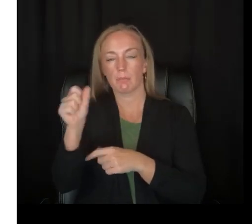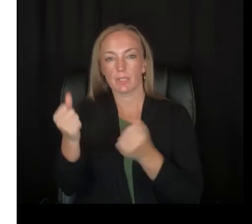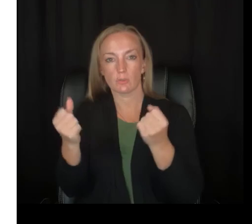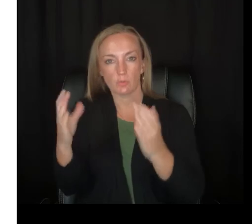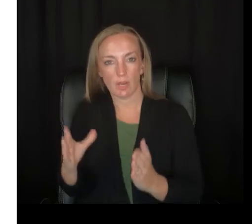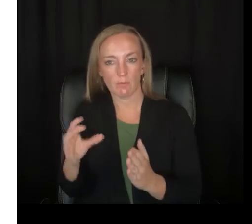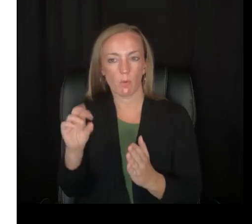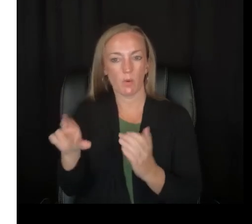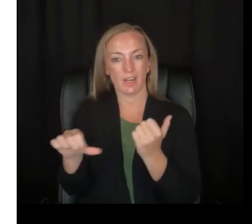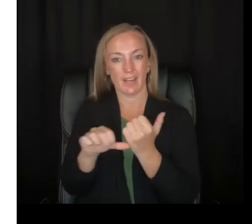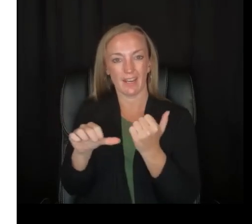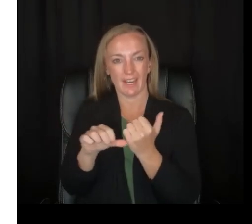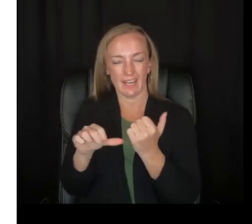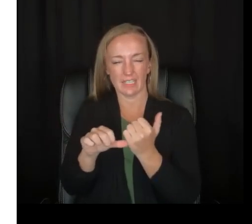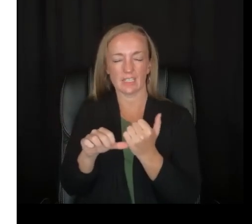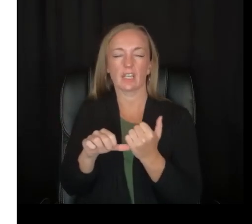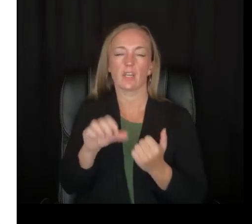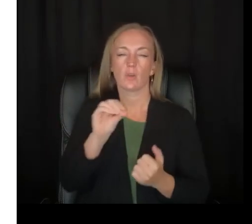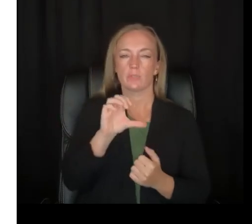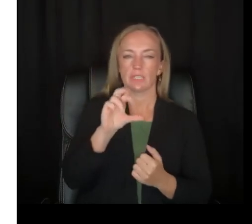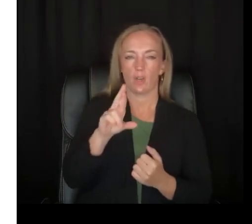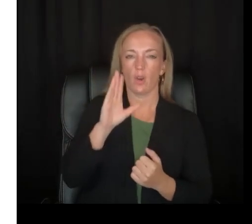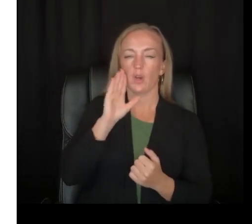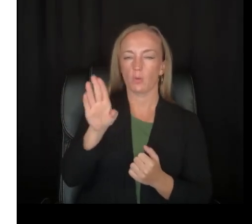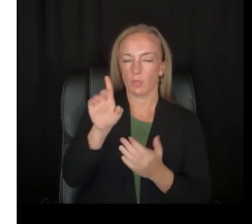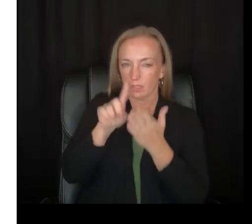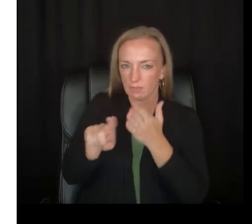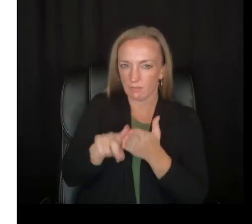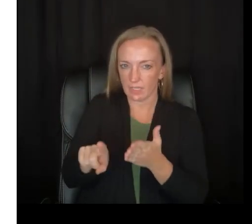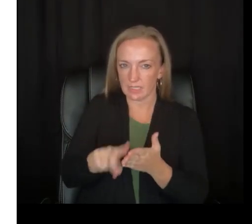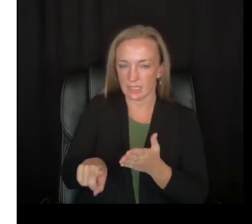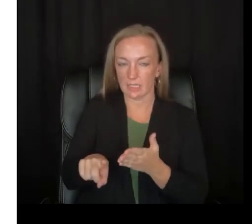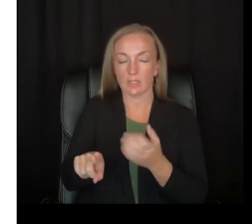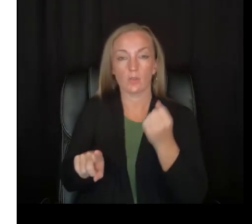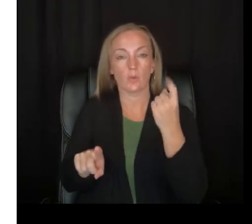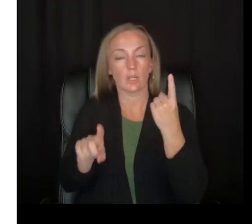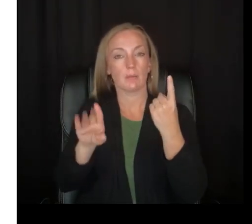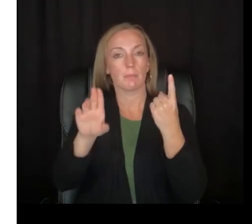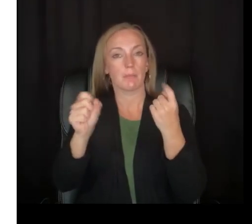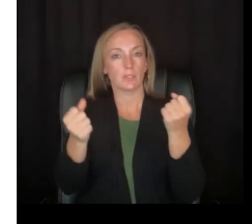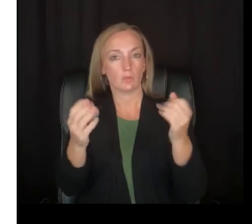which includes specifically targeted training that might be necessary to